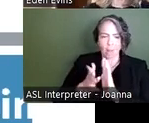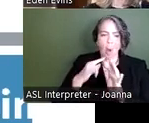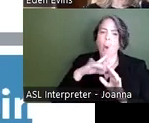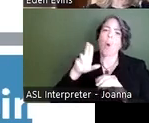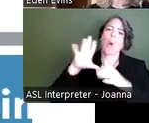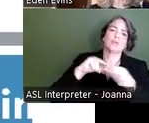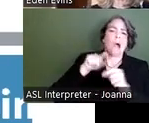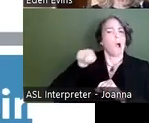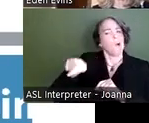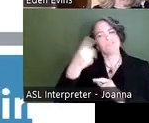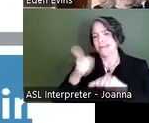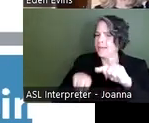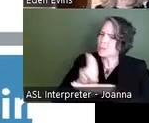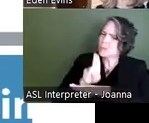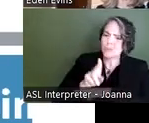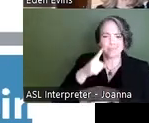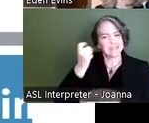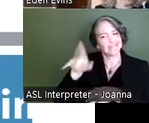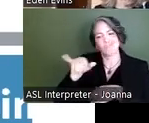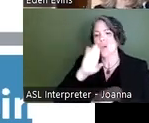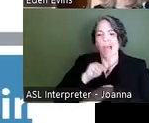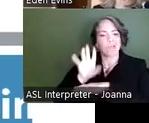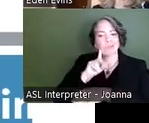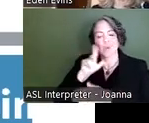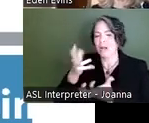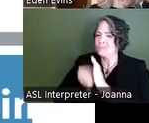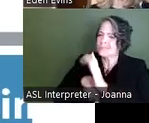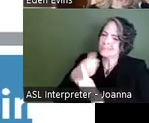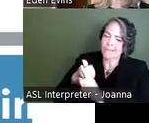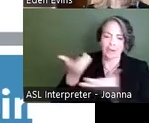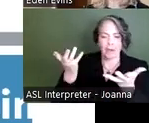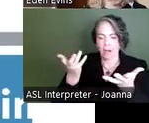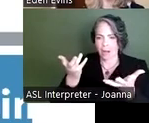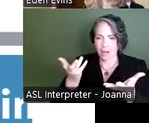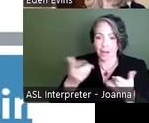with psychiatric illnesses can't quit smoking, you know, varenicline got its own SNL skit - that